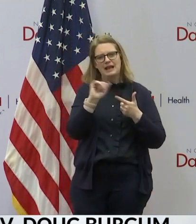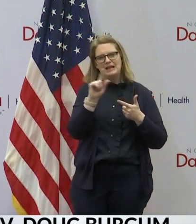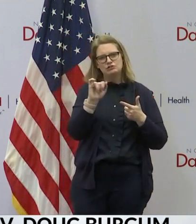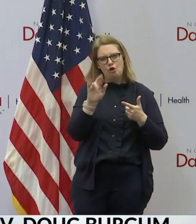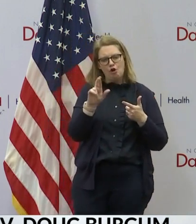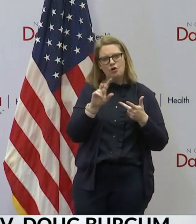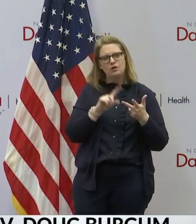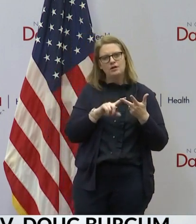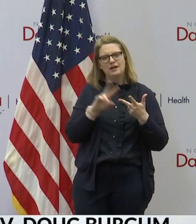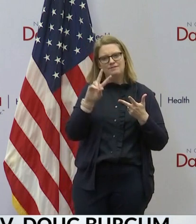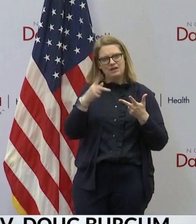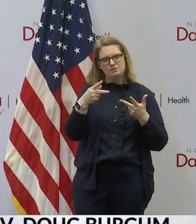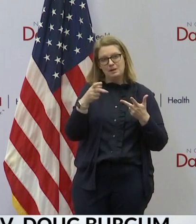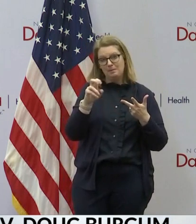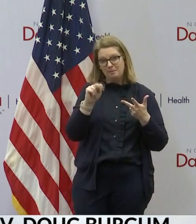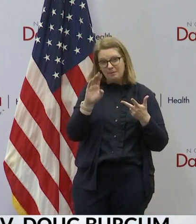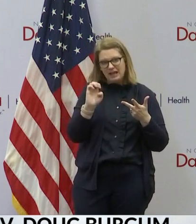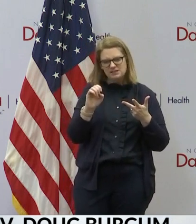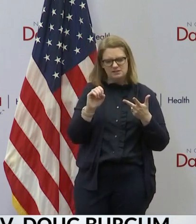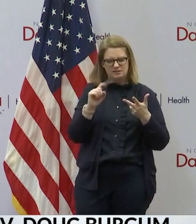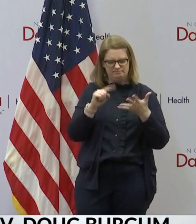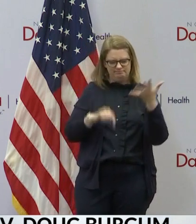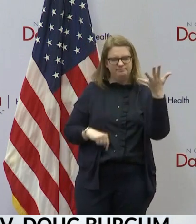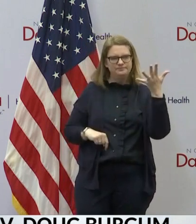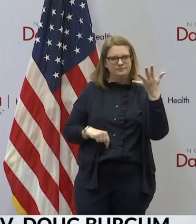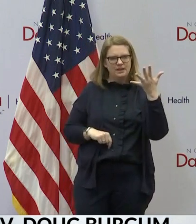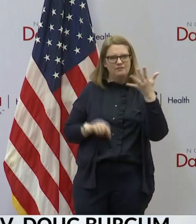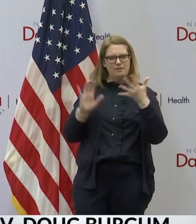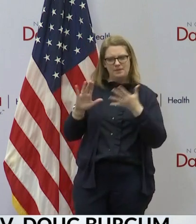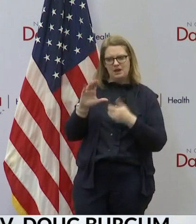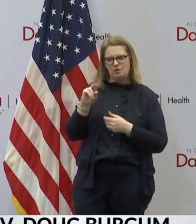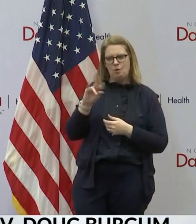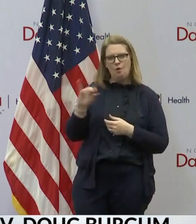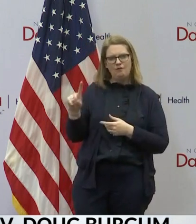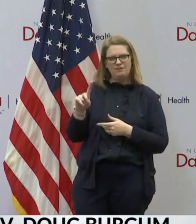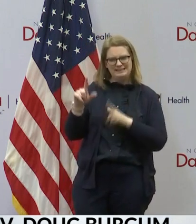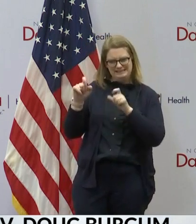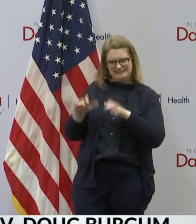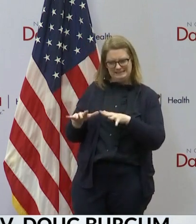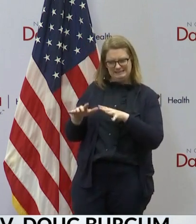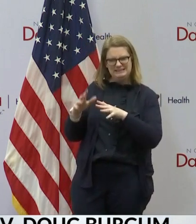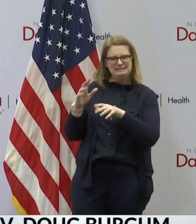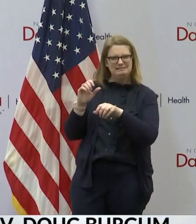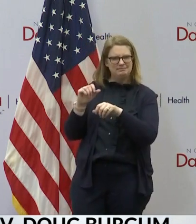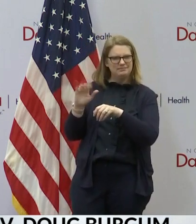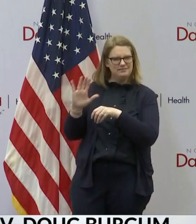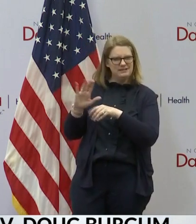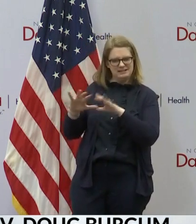VIDEOCONFERENCE CALL THAT THE GOVERNORS HAVE WITH DR. BIRX AND